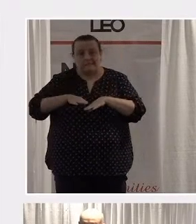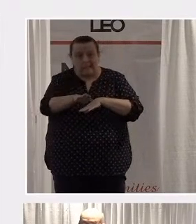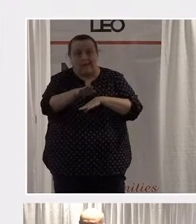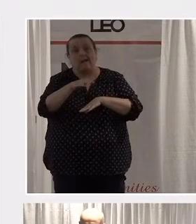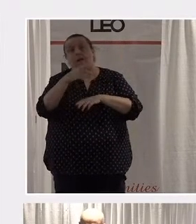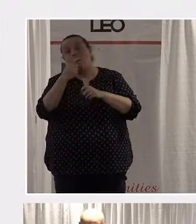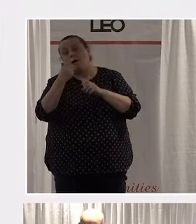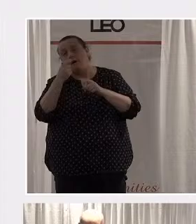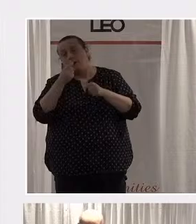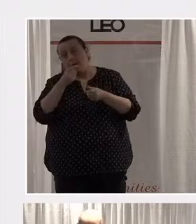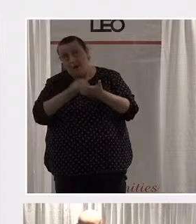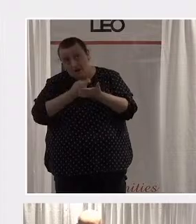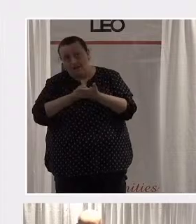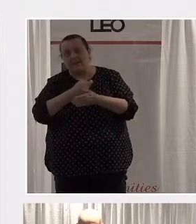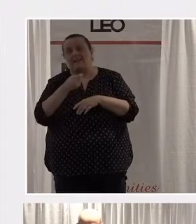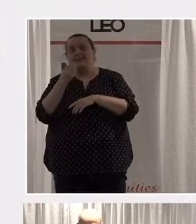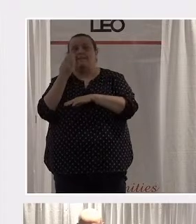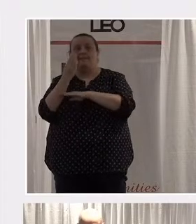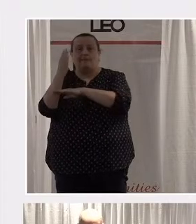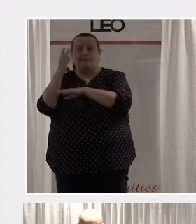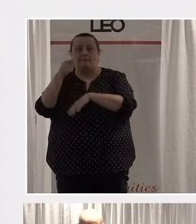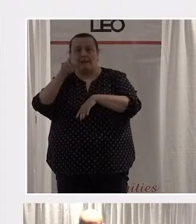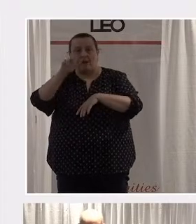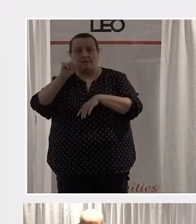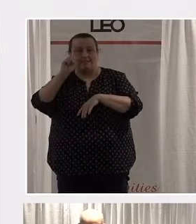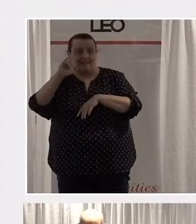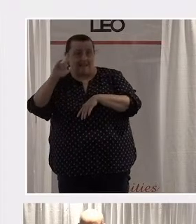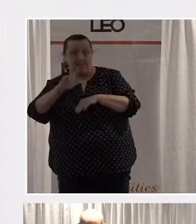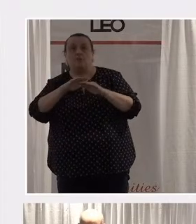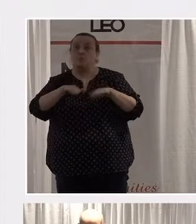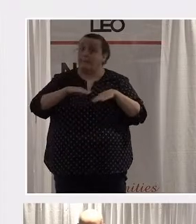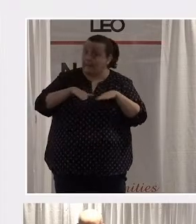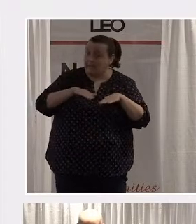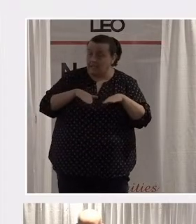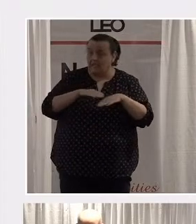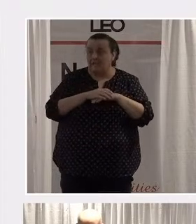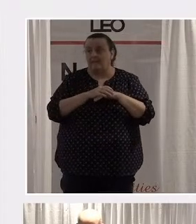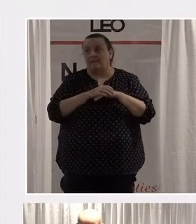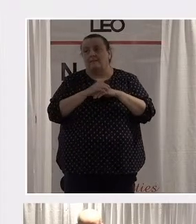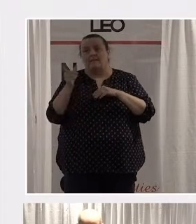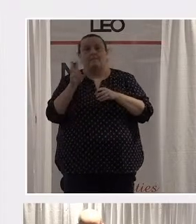PARASAILING, AND SWIMMING. HE ALSO GIVES BACK AS BASEBALL COACH